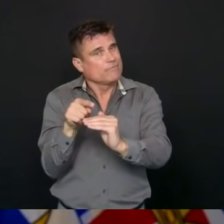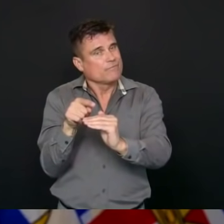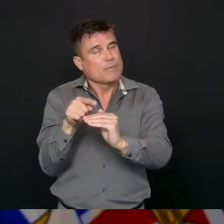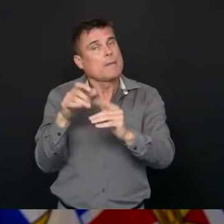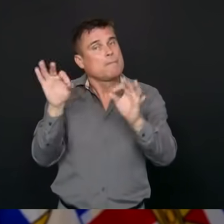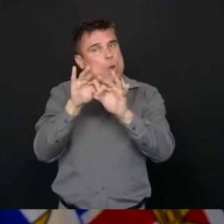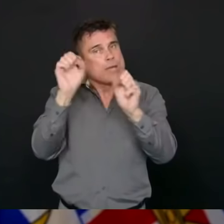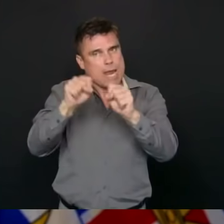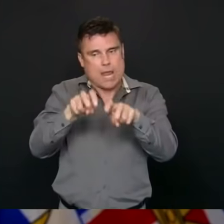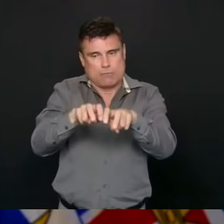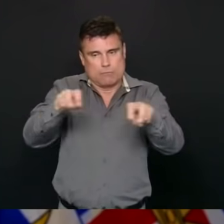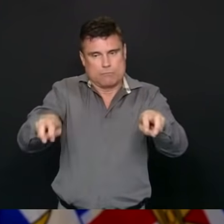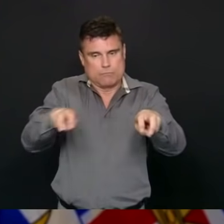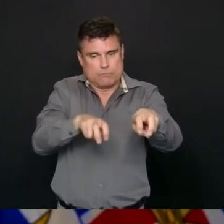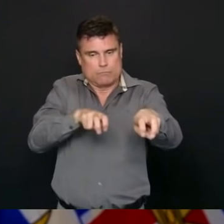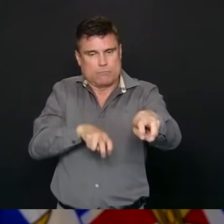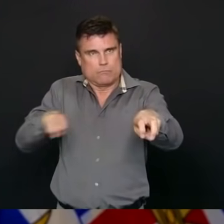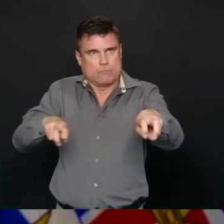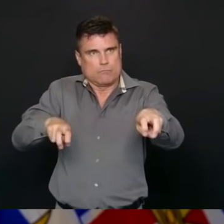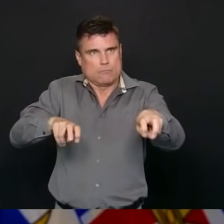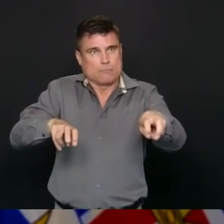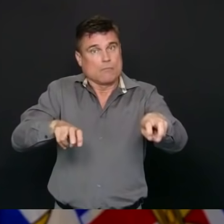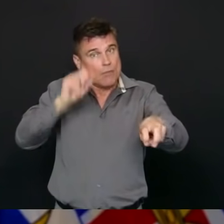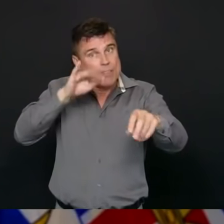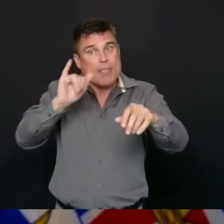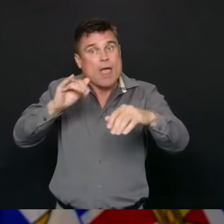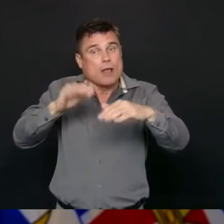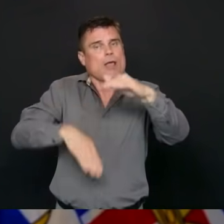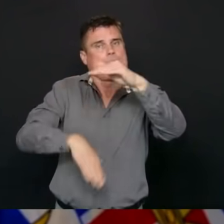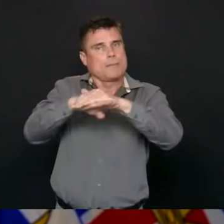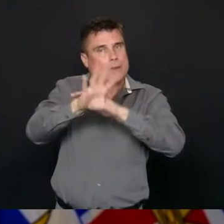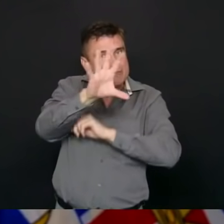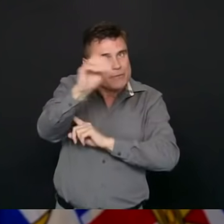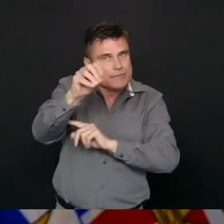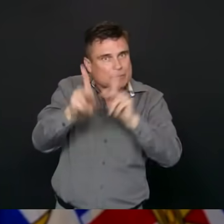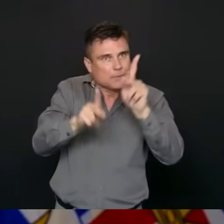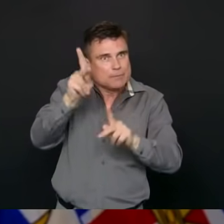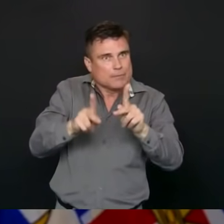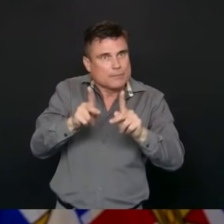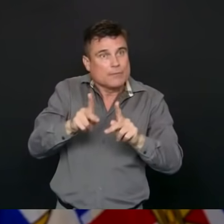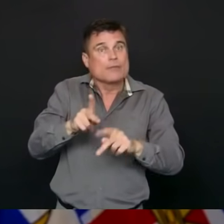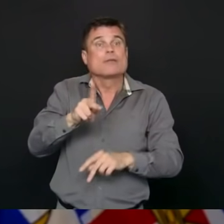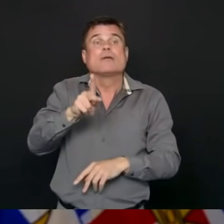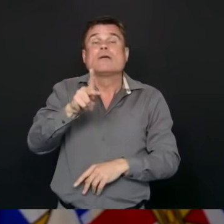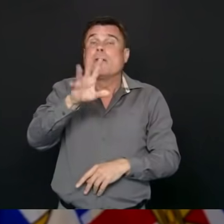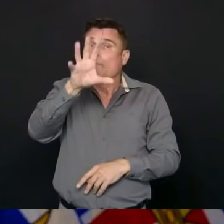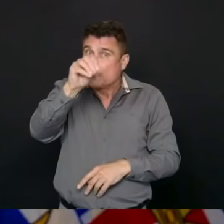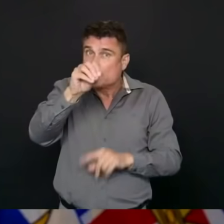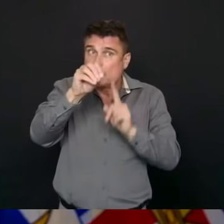We need to maintain physical distancing. The limit is 50 and that only applies if you are able to maintain